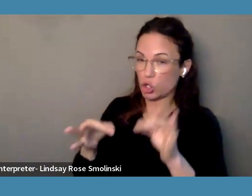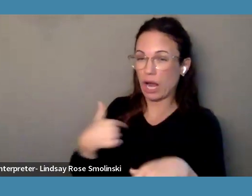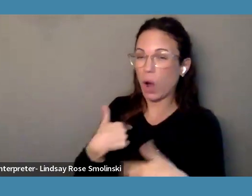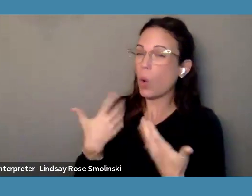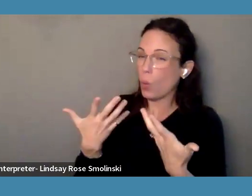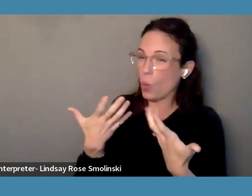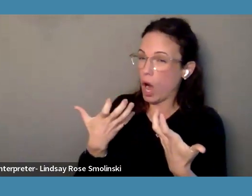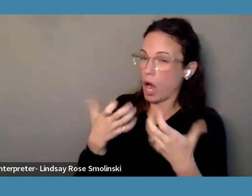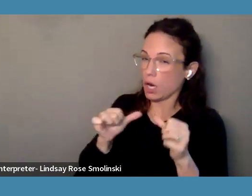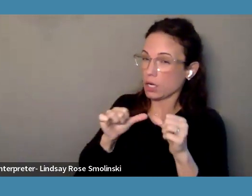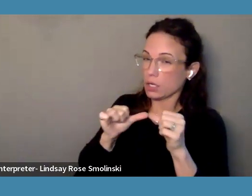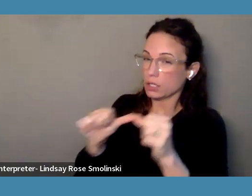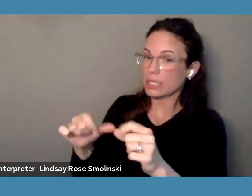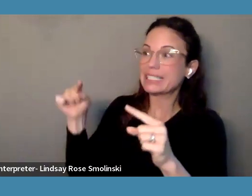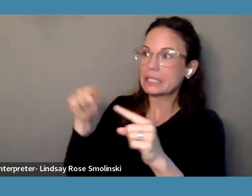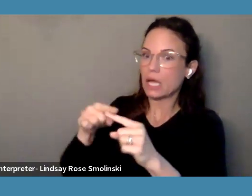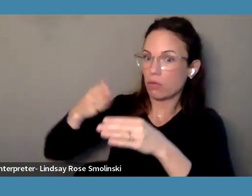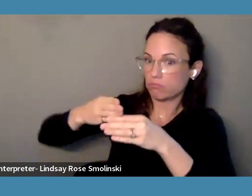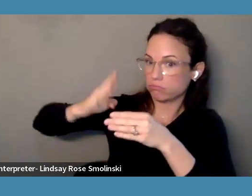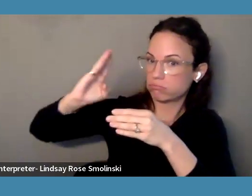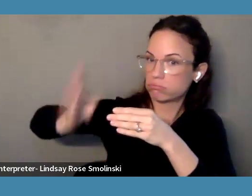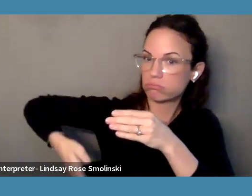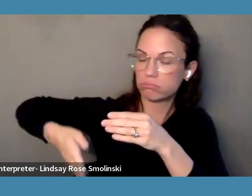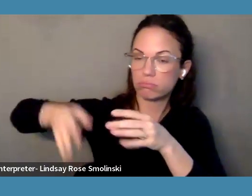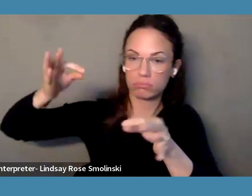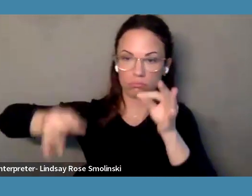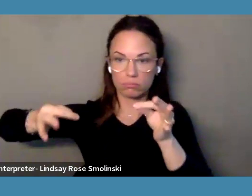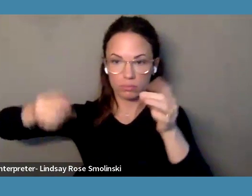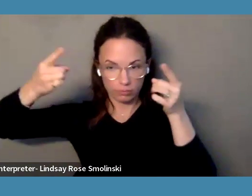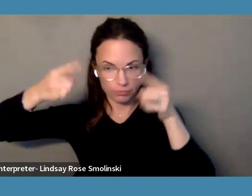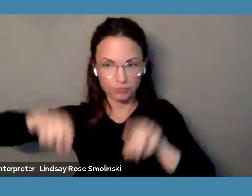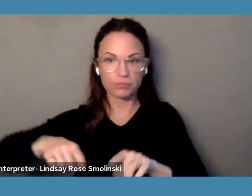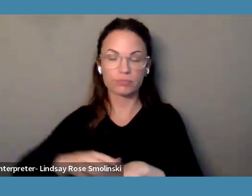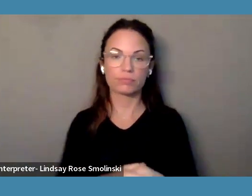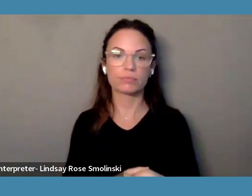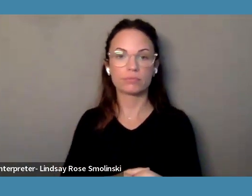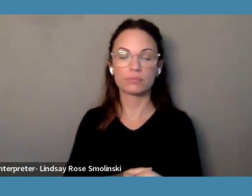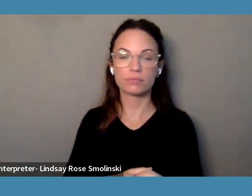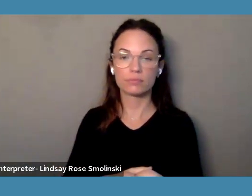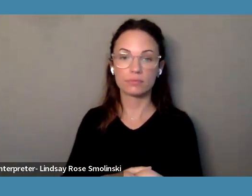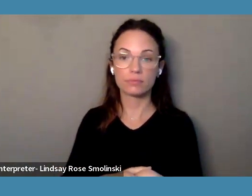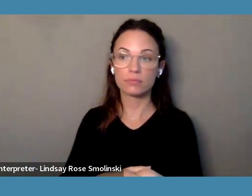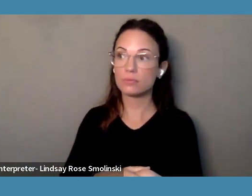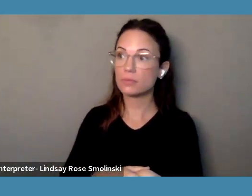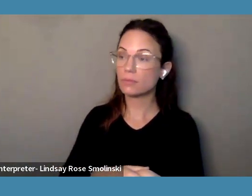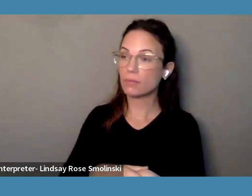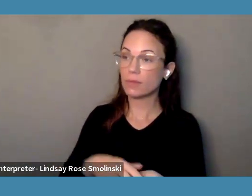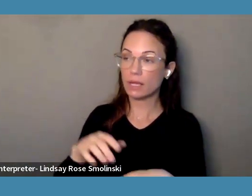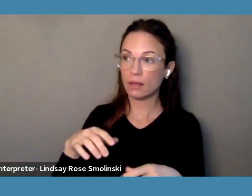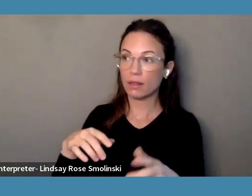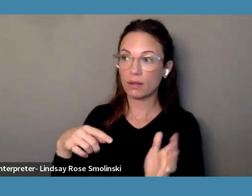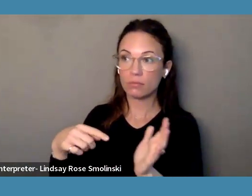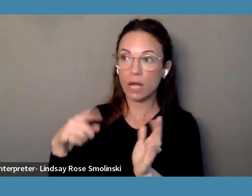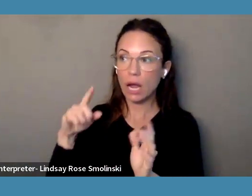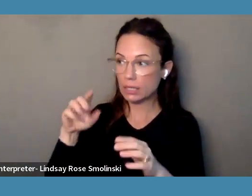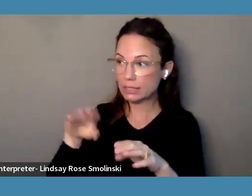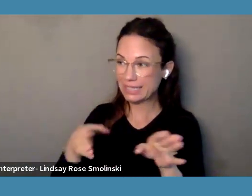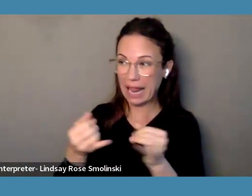until the outcome of the fair hearing. The deadline for requesting to continue to receive services may be different